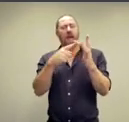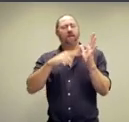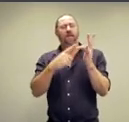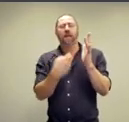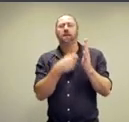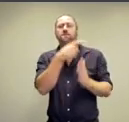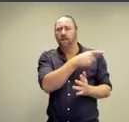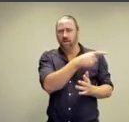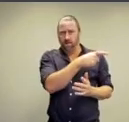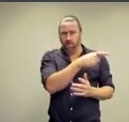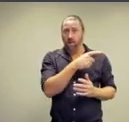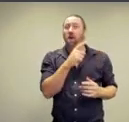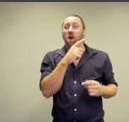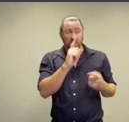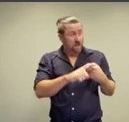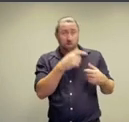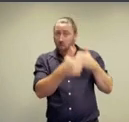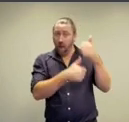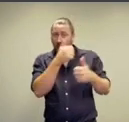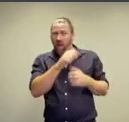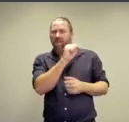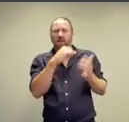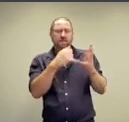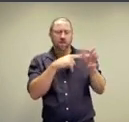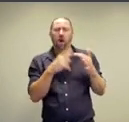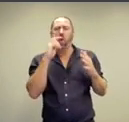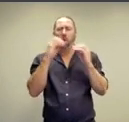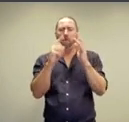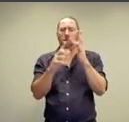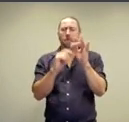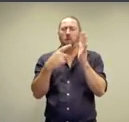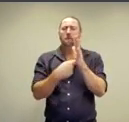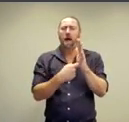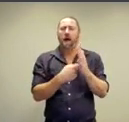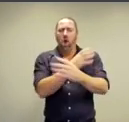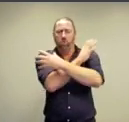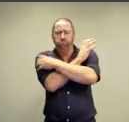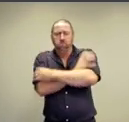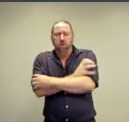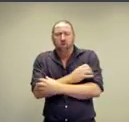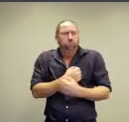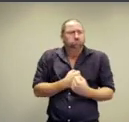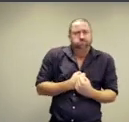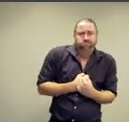jackets that we saw on the Tuskegee airmen have also remained popular in style but have been called the bomber jacket.